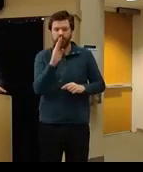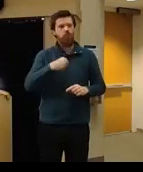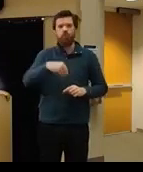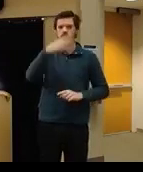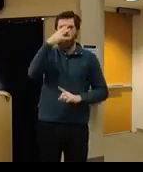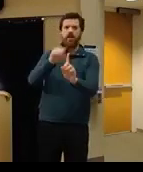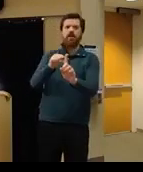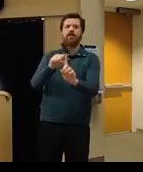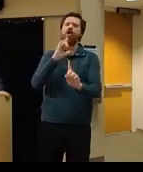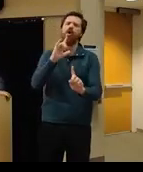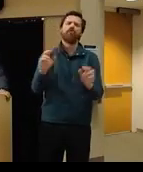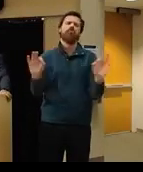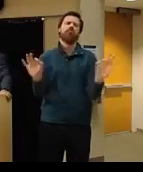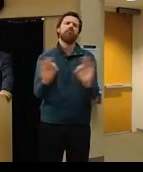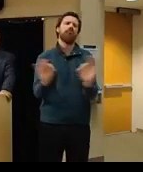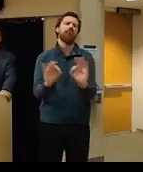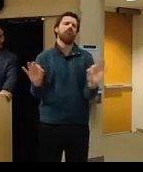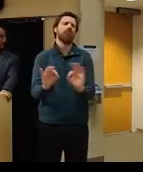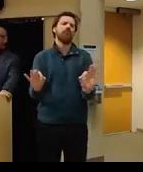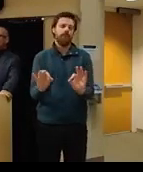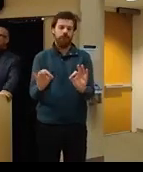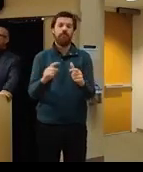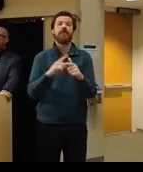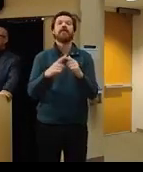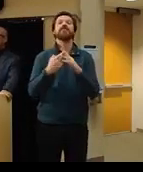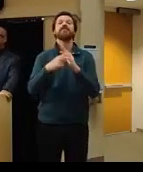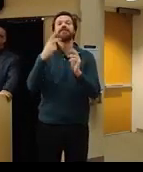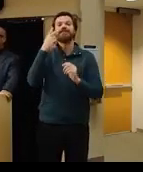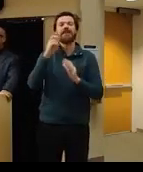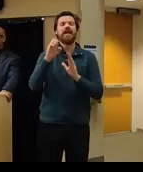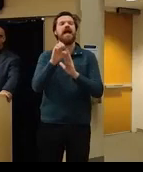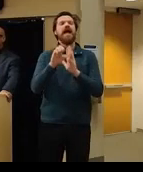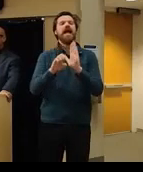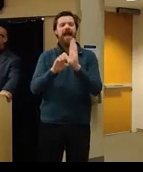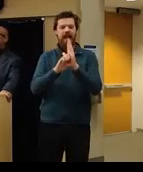harmless right then we began to see ethic trends of diagnosis of schizophrenia that emerged in